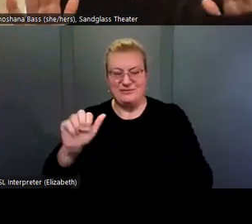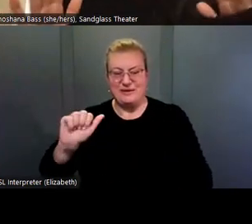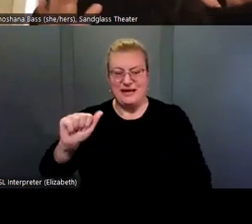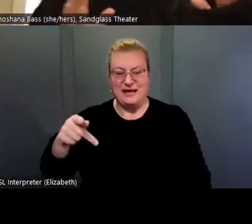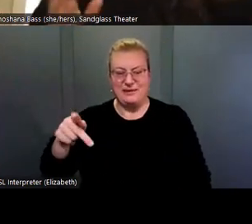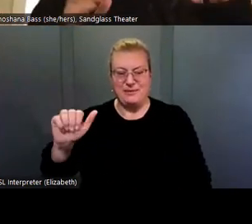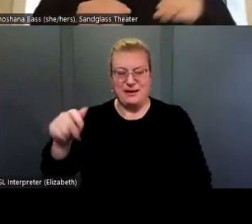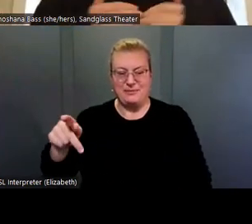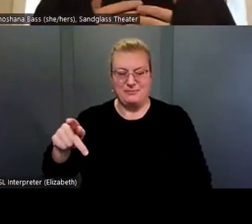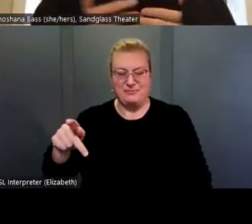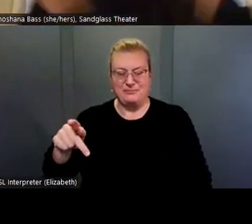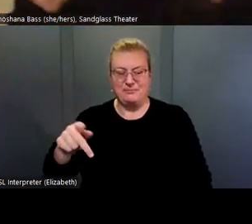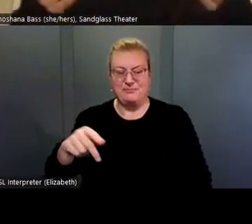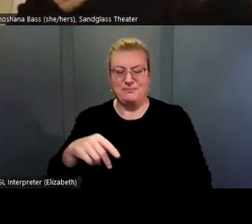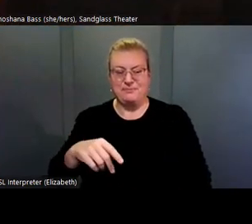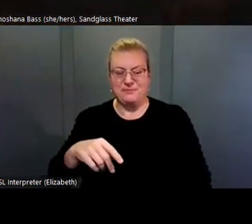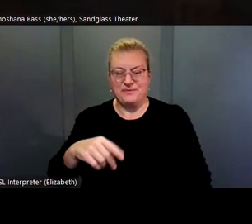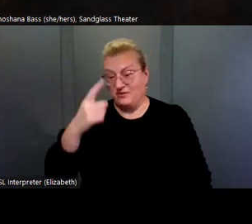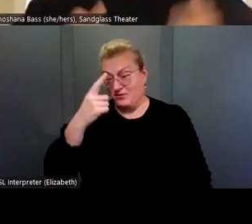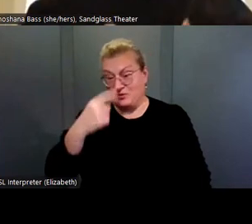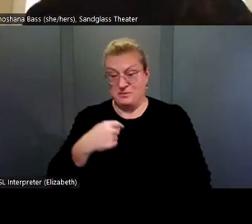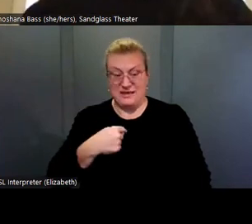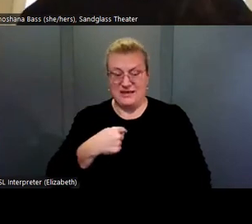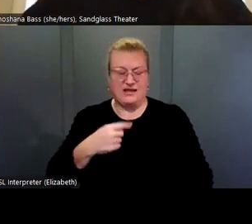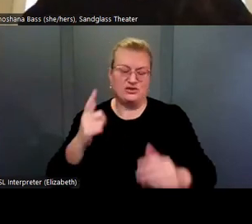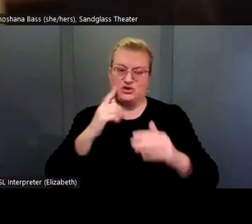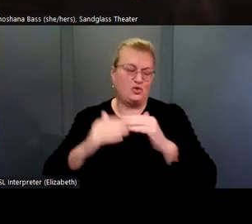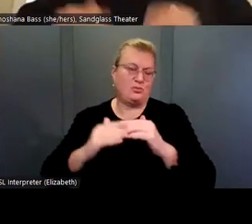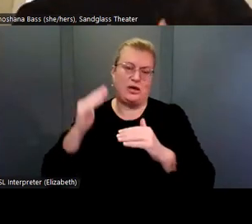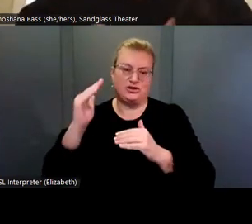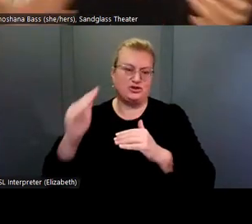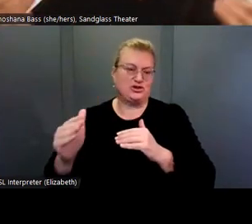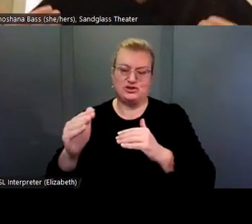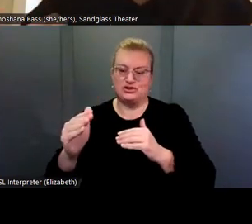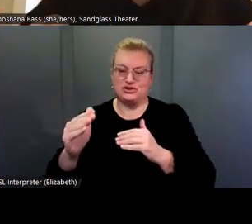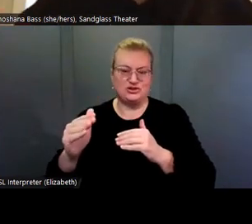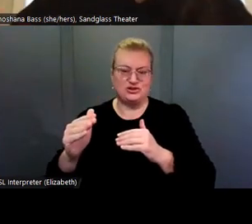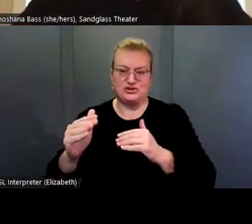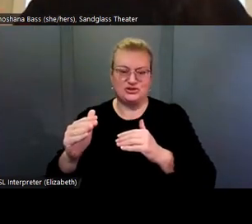which is, to me, just too much, and there's not much I can do with that.